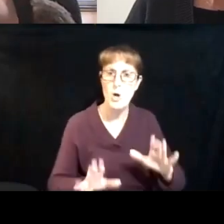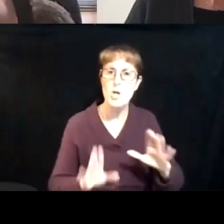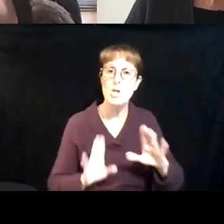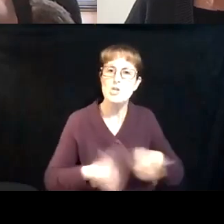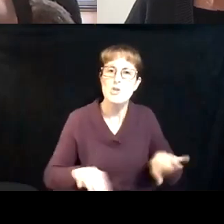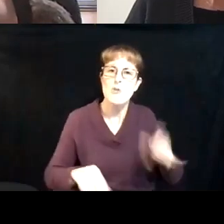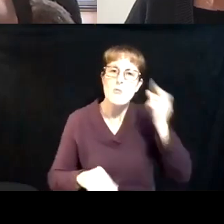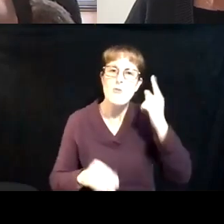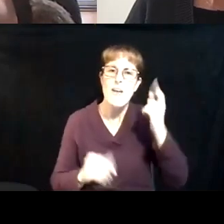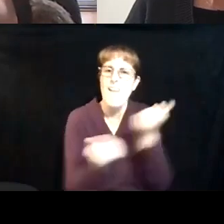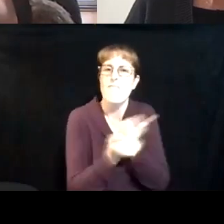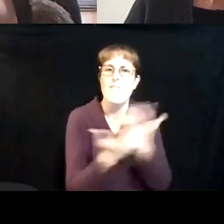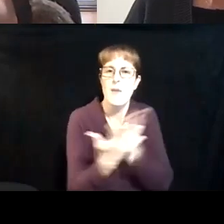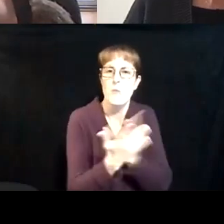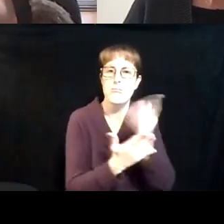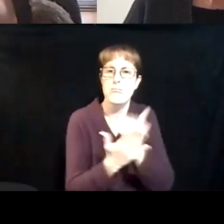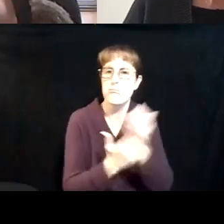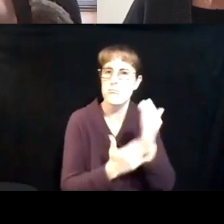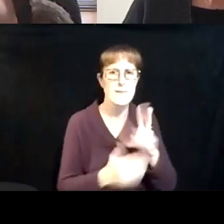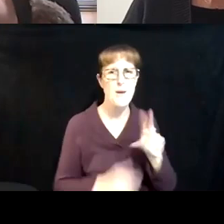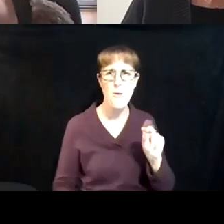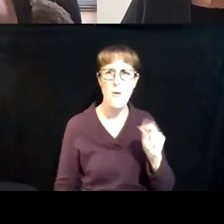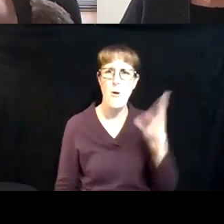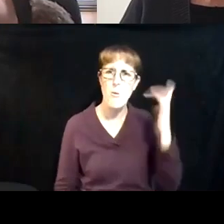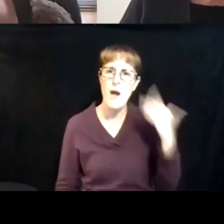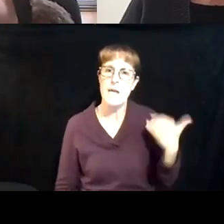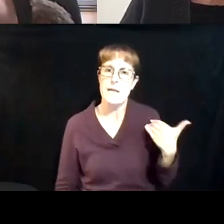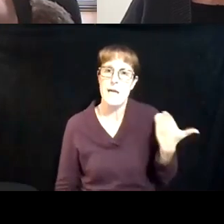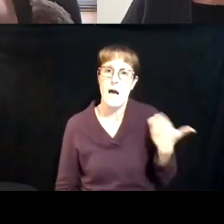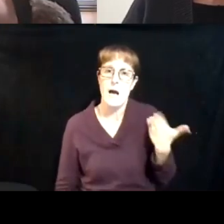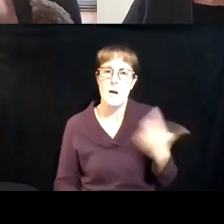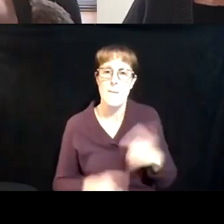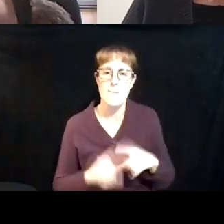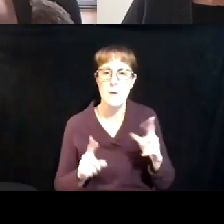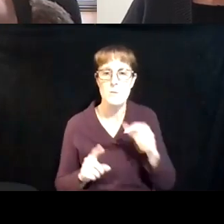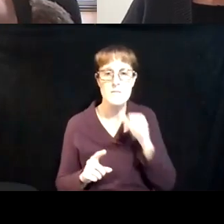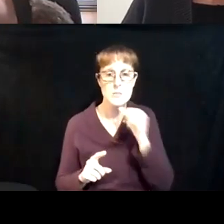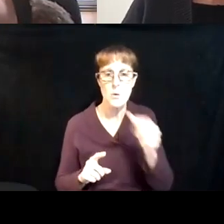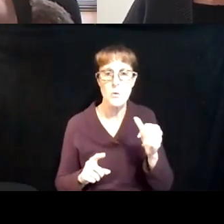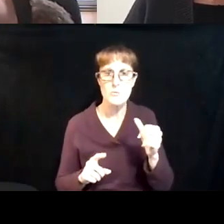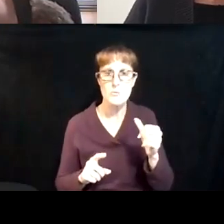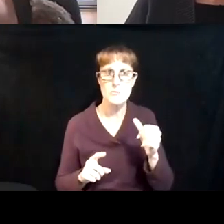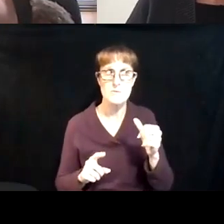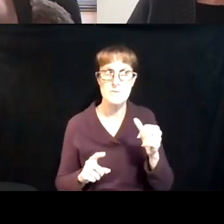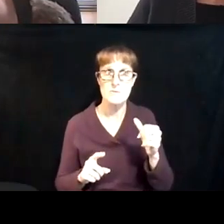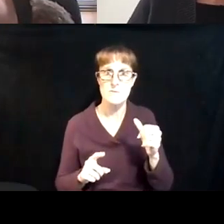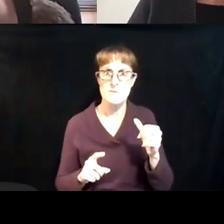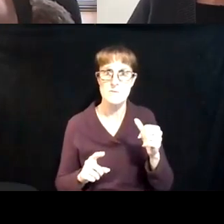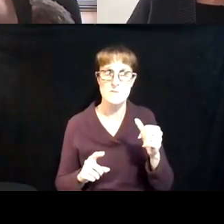we don't do this to children. This isn't even limited to humans, animals.